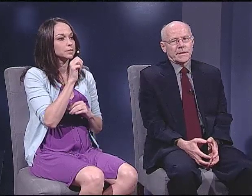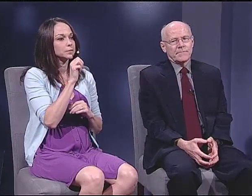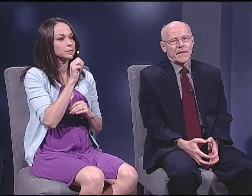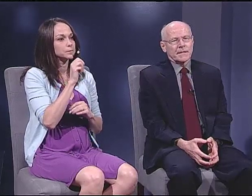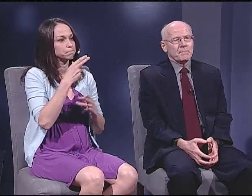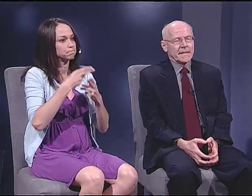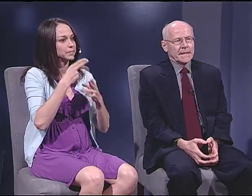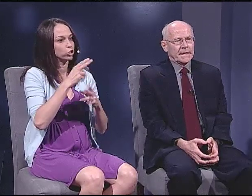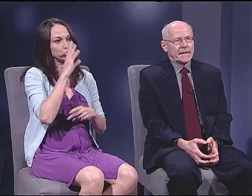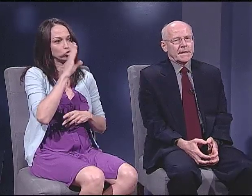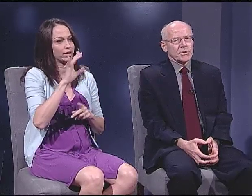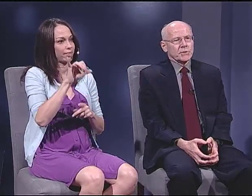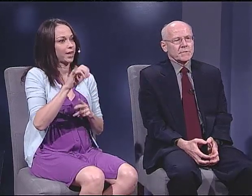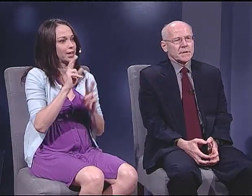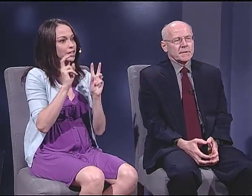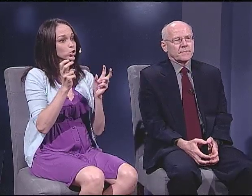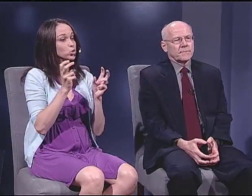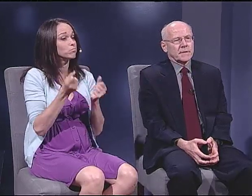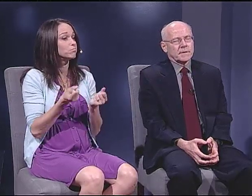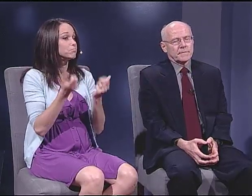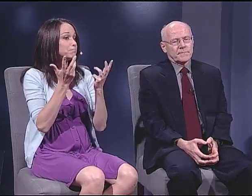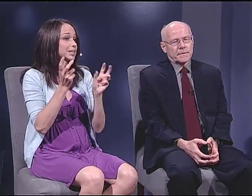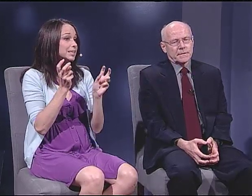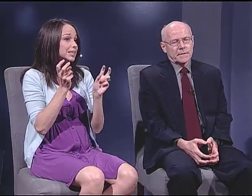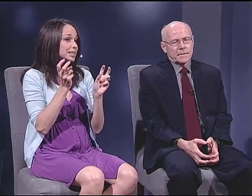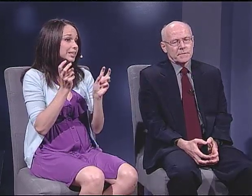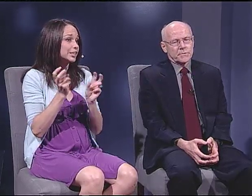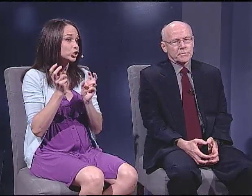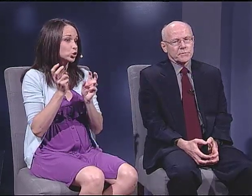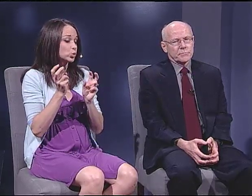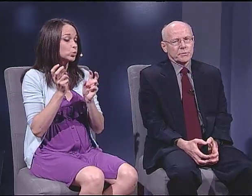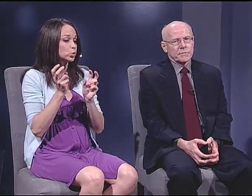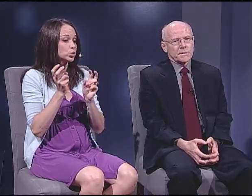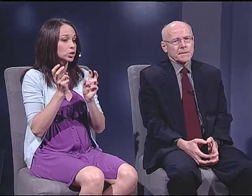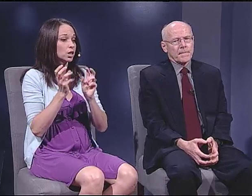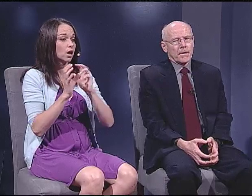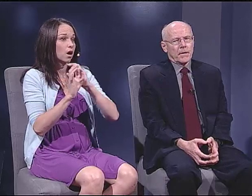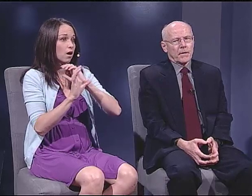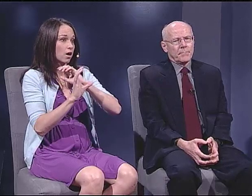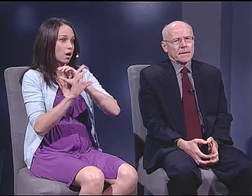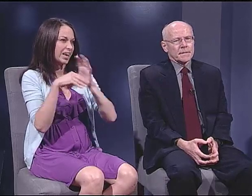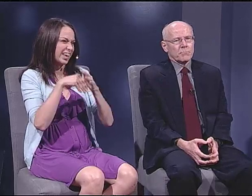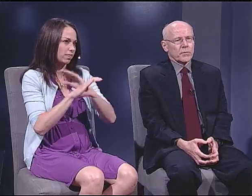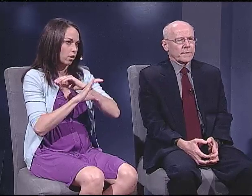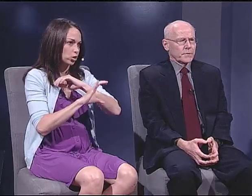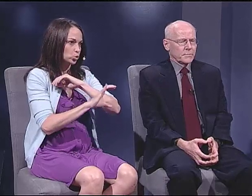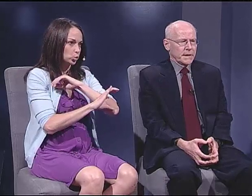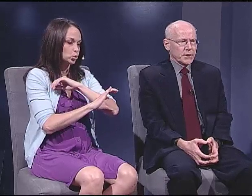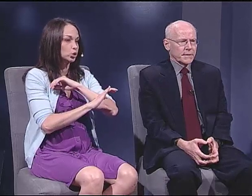In fact, many issues of the Constitutional's jurisprudence, are based more on the interpretation